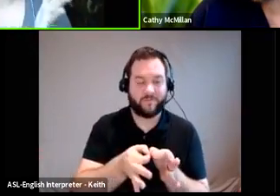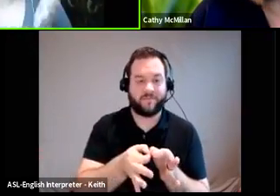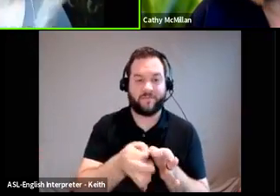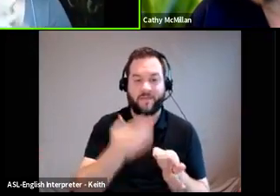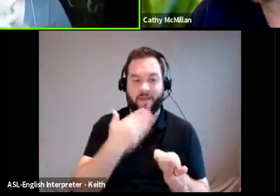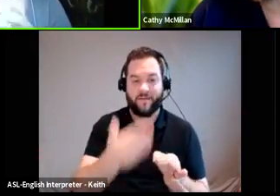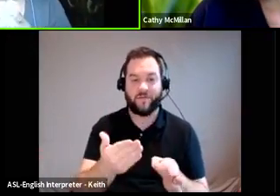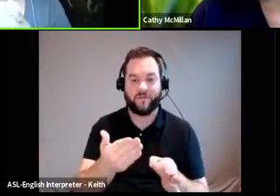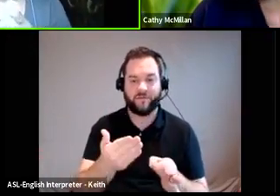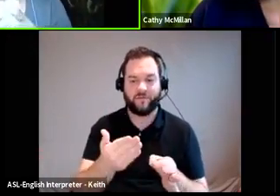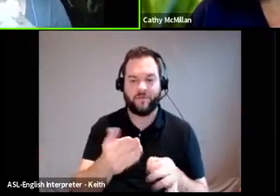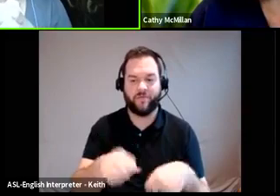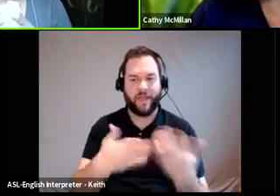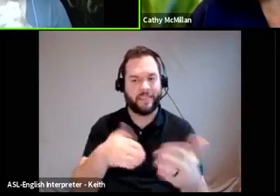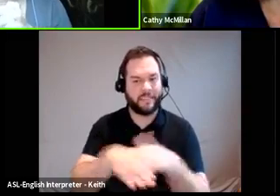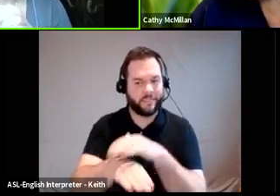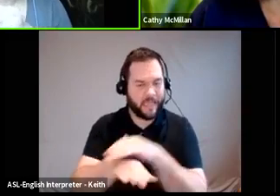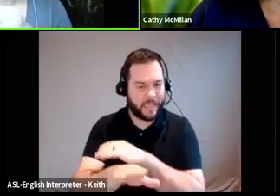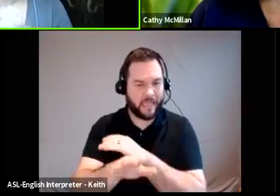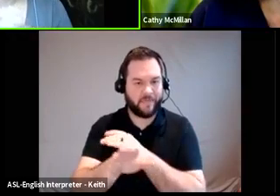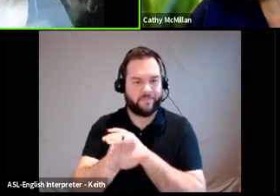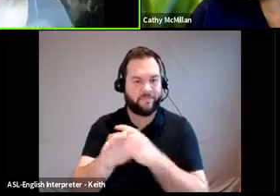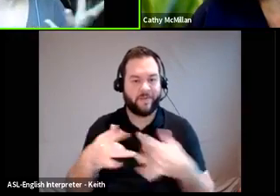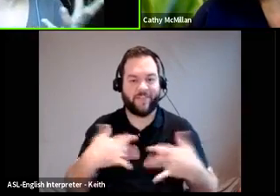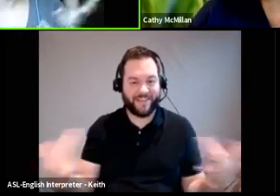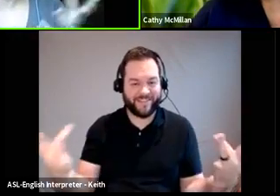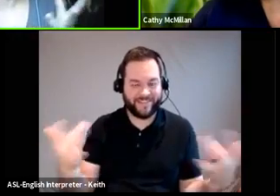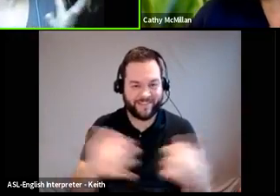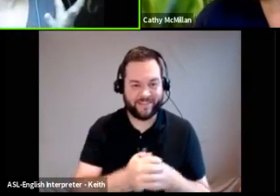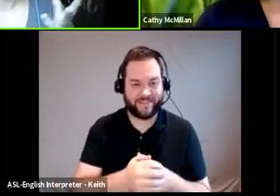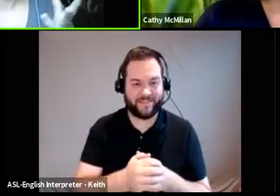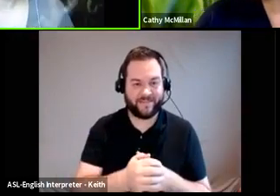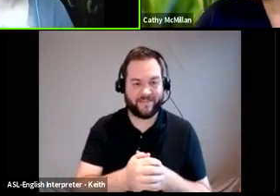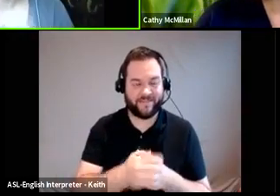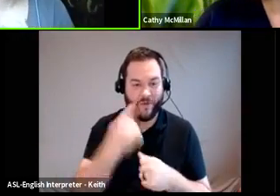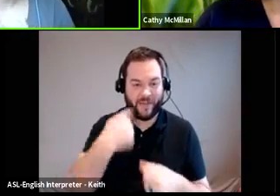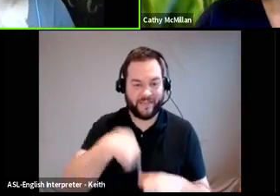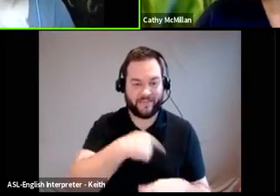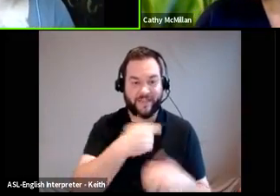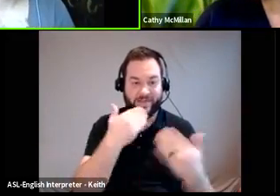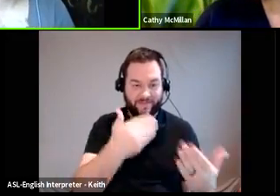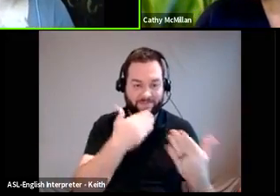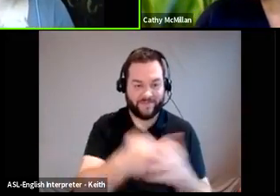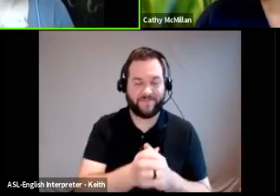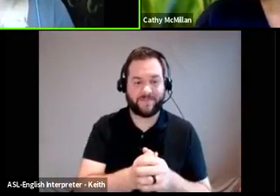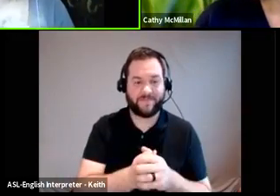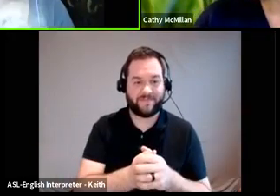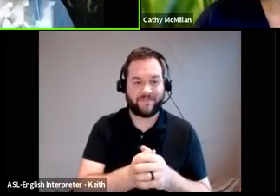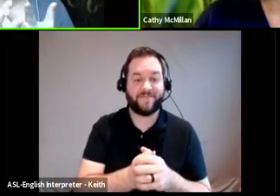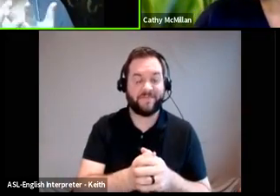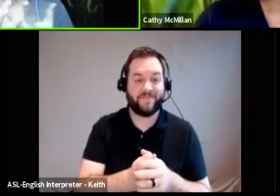doing this for us. I doing this for us. I really thank you for making this an accessible. alive alive, teaching for us alive, teaching, for us, and